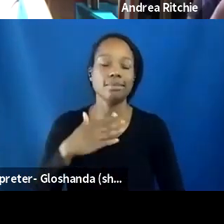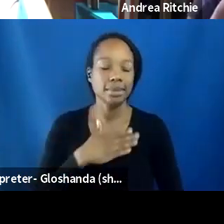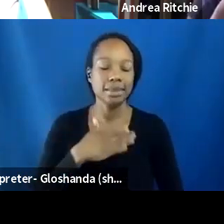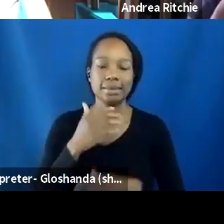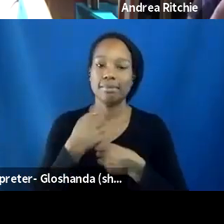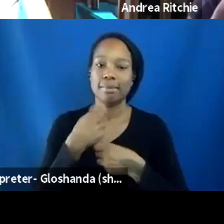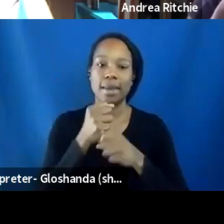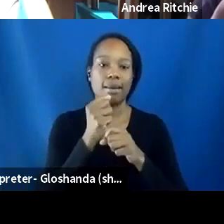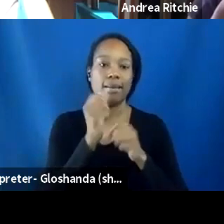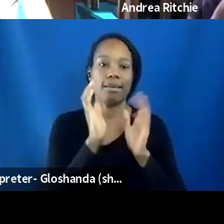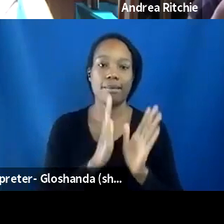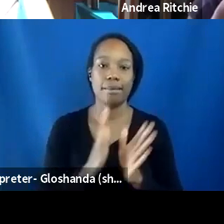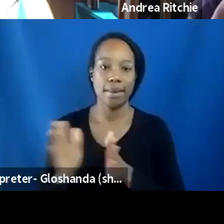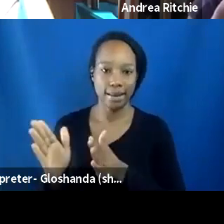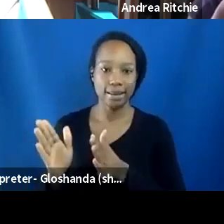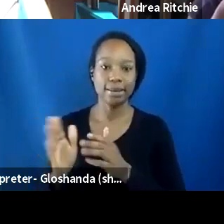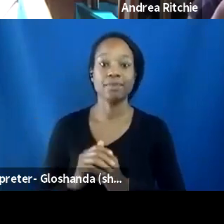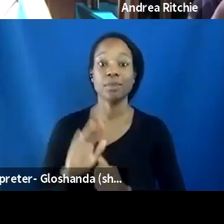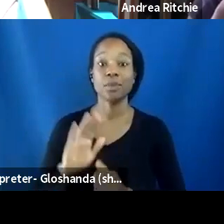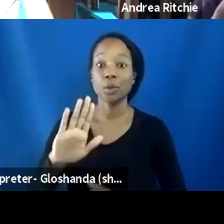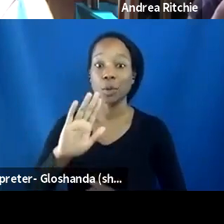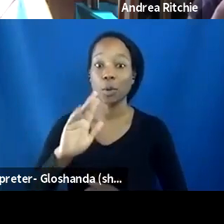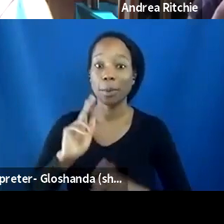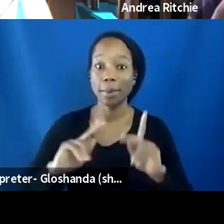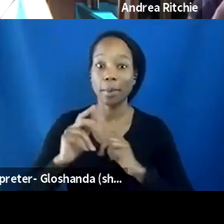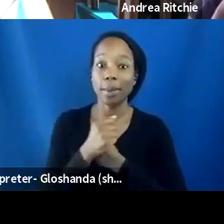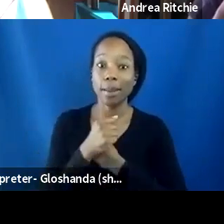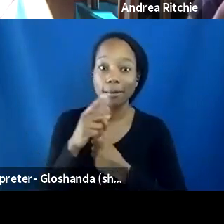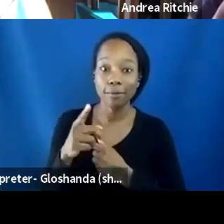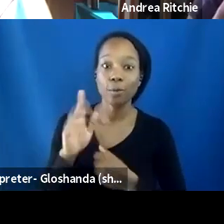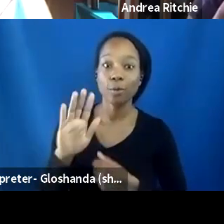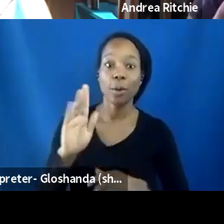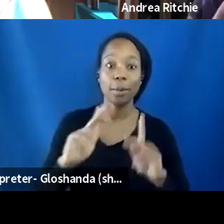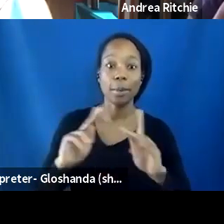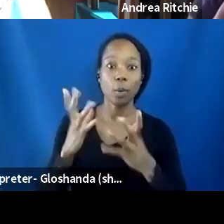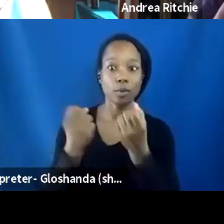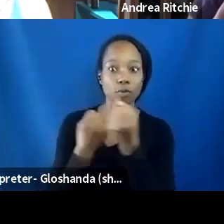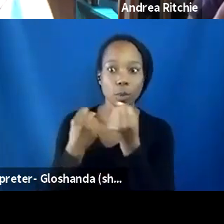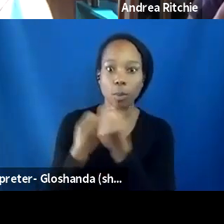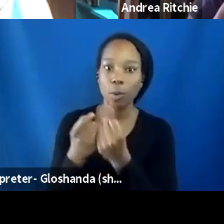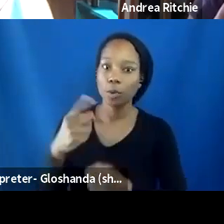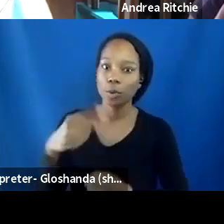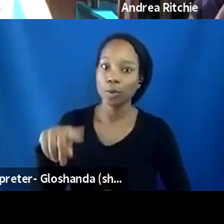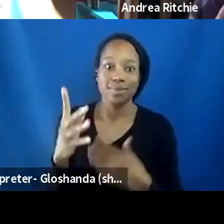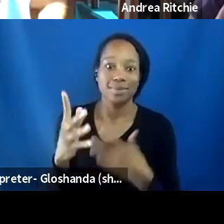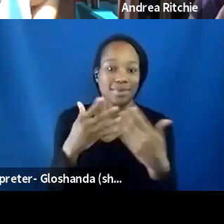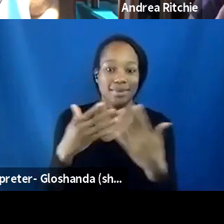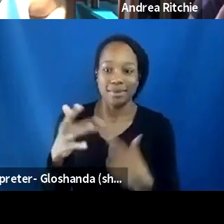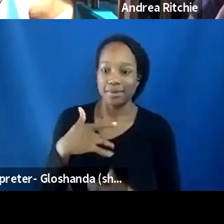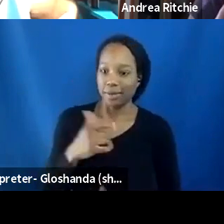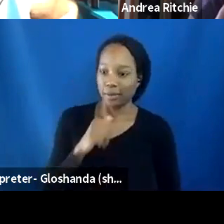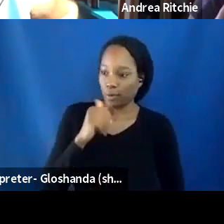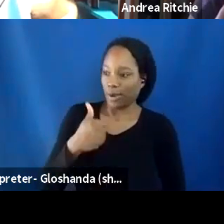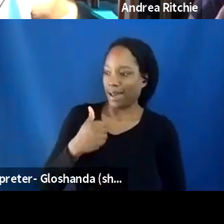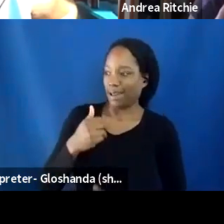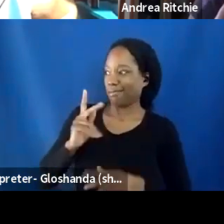And your people love you and wanna support you. And even if you think you don't have people, you have a whole lot,